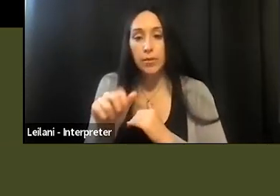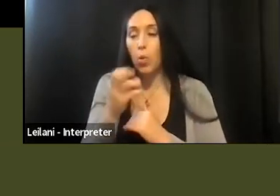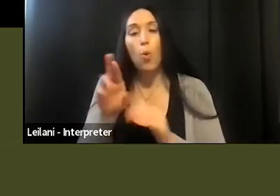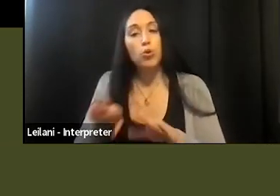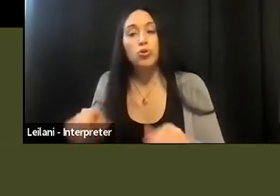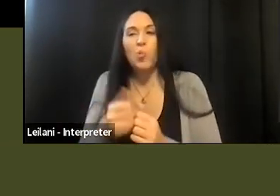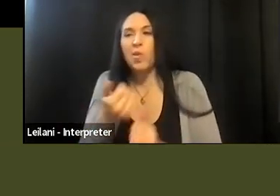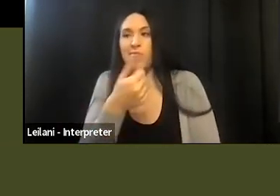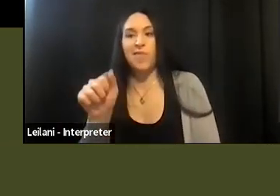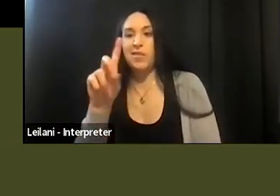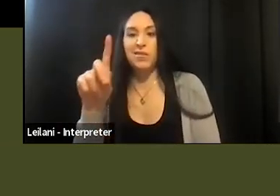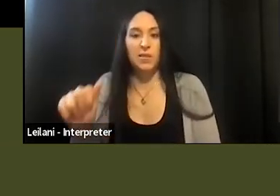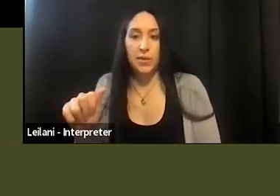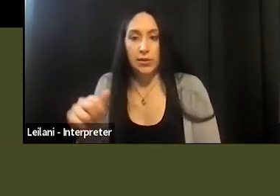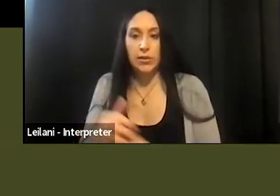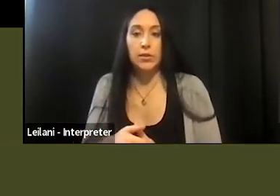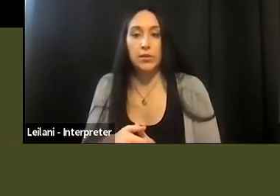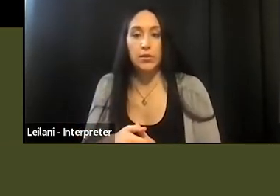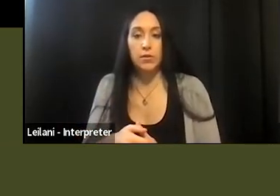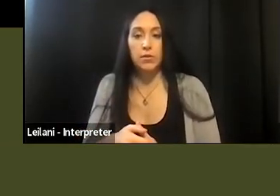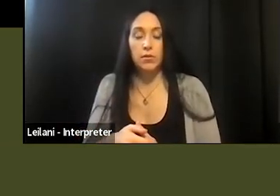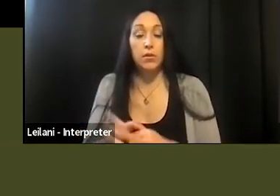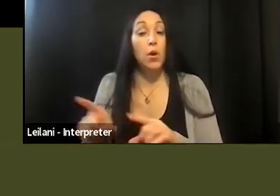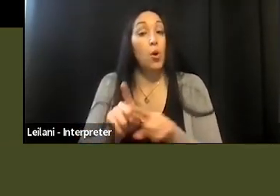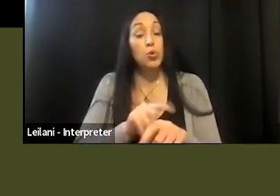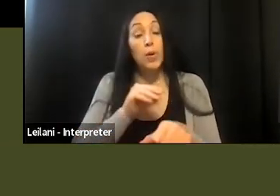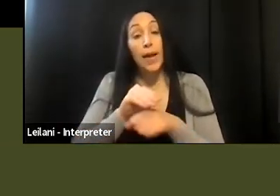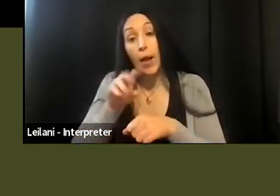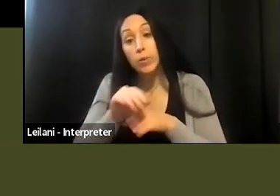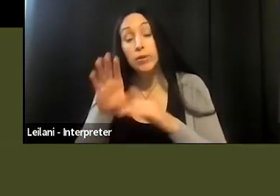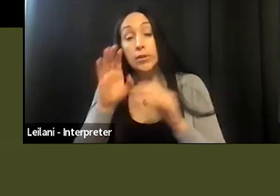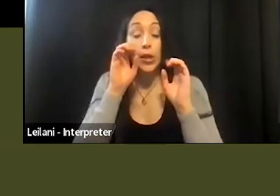as well as counseling, education, parenting training,